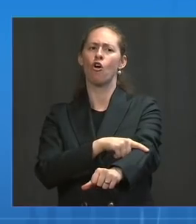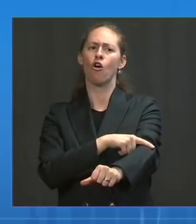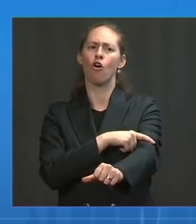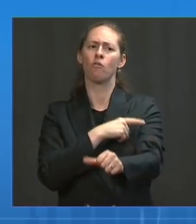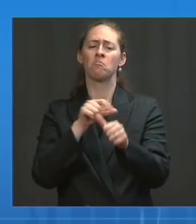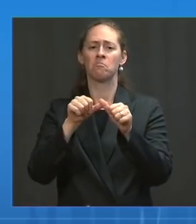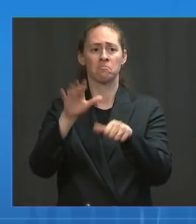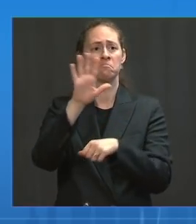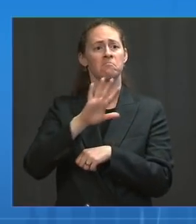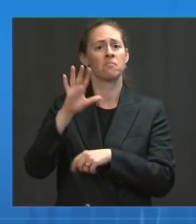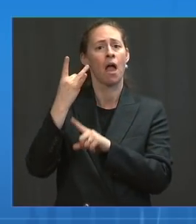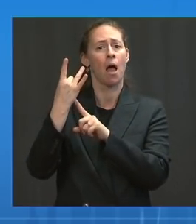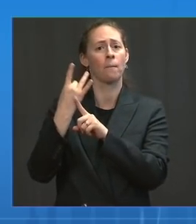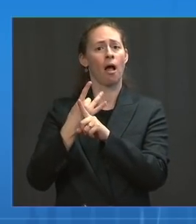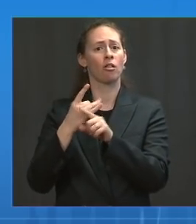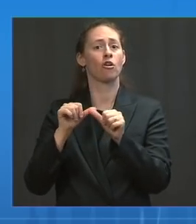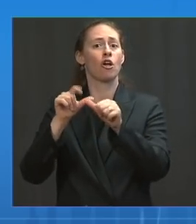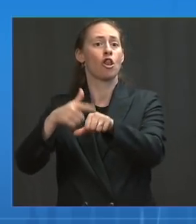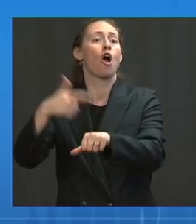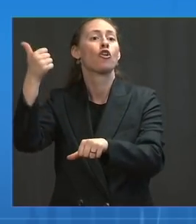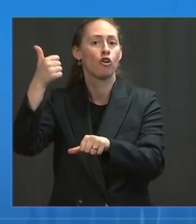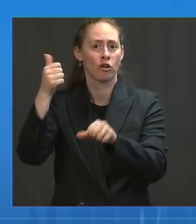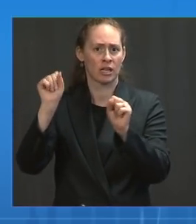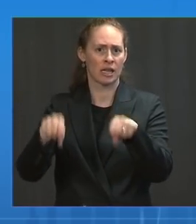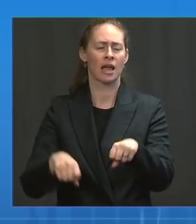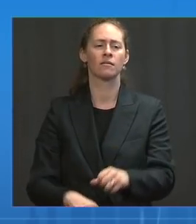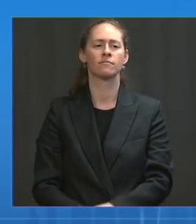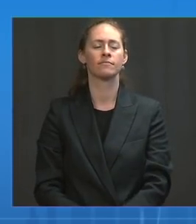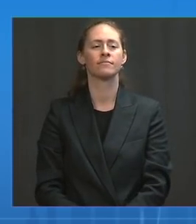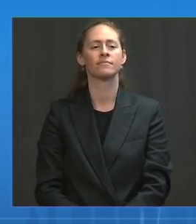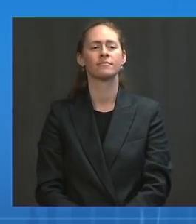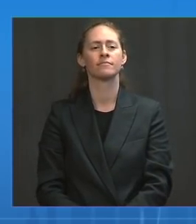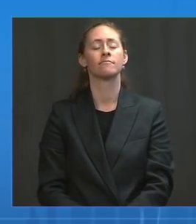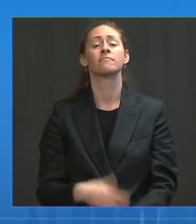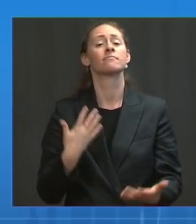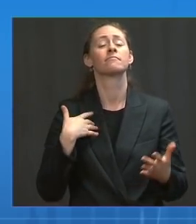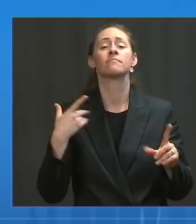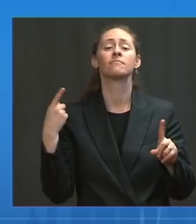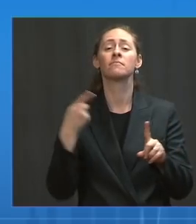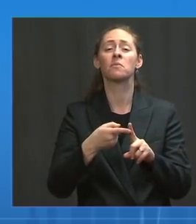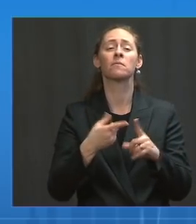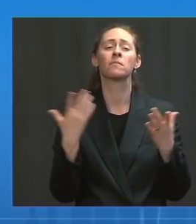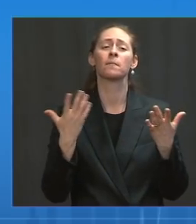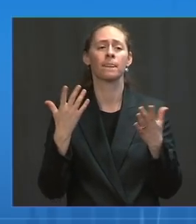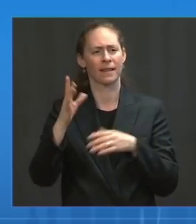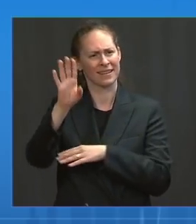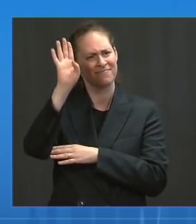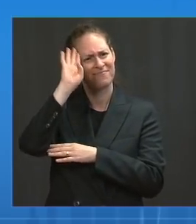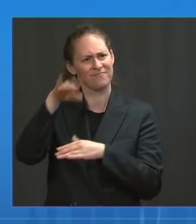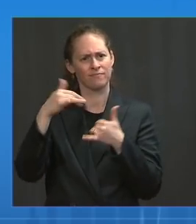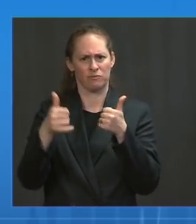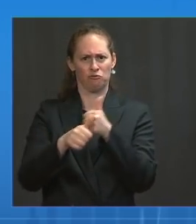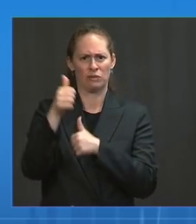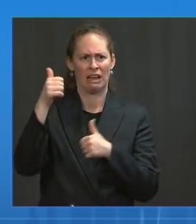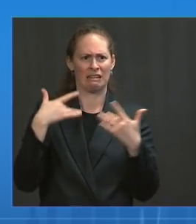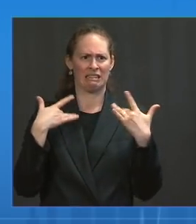So, what's the bottom line of all of this? We've heard about the threat from Dr. Walensky about the increasing in infections.